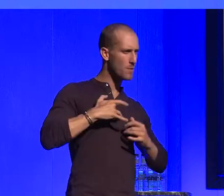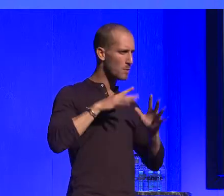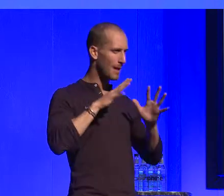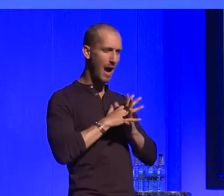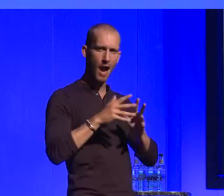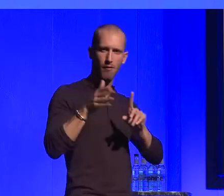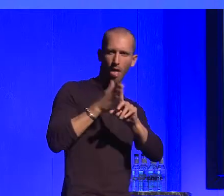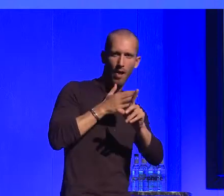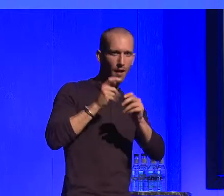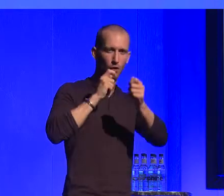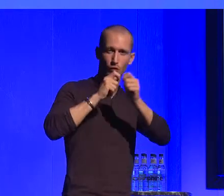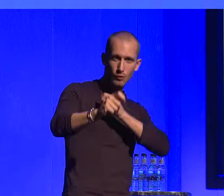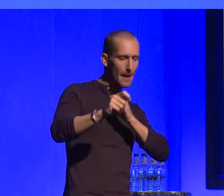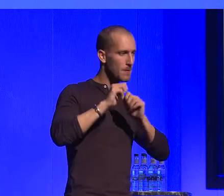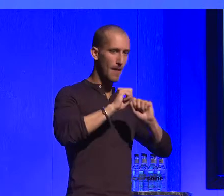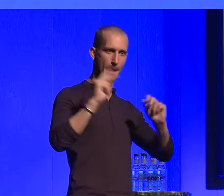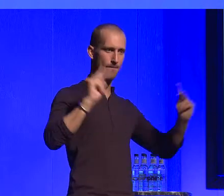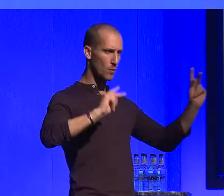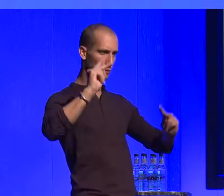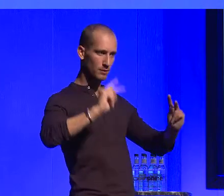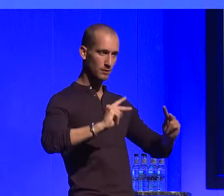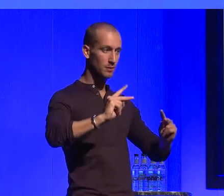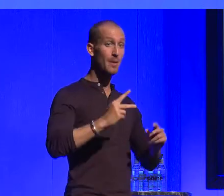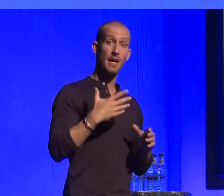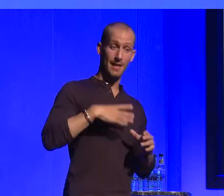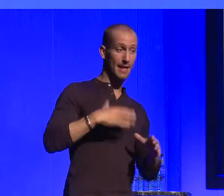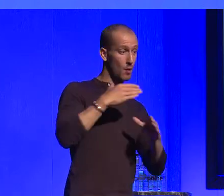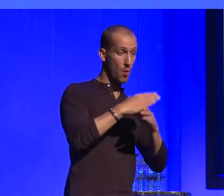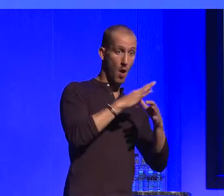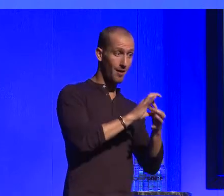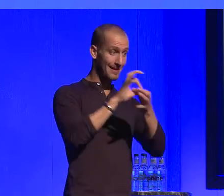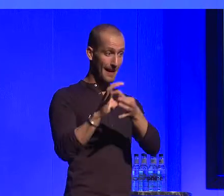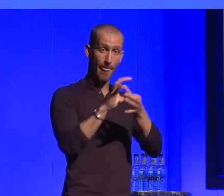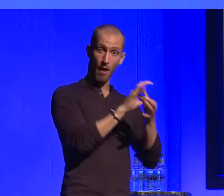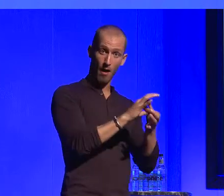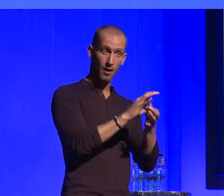it is 'we' -- we are working together in order to change our health service.